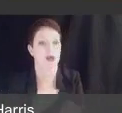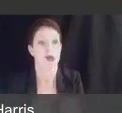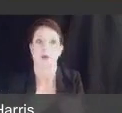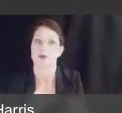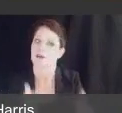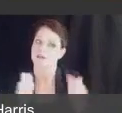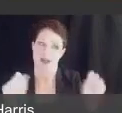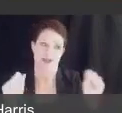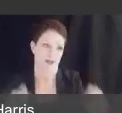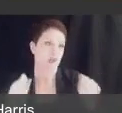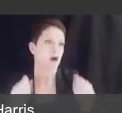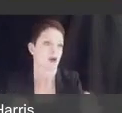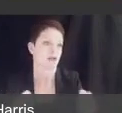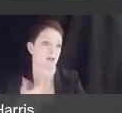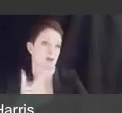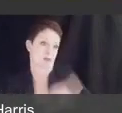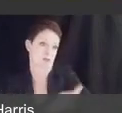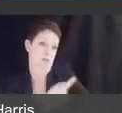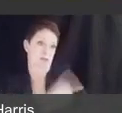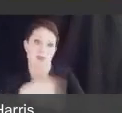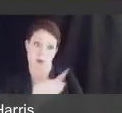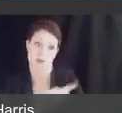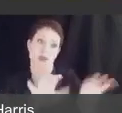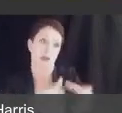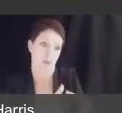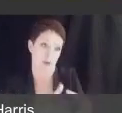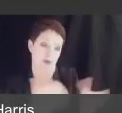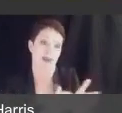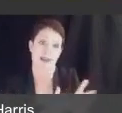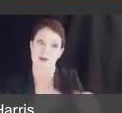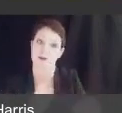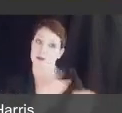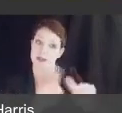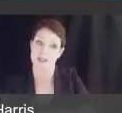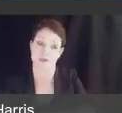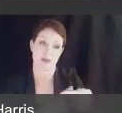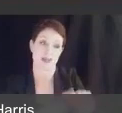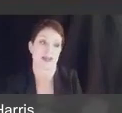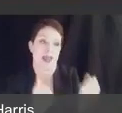we can to get those people vaccinated, again fully dependent on the amount of vaccine that we receive.